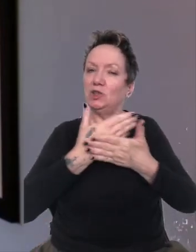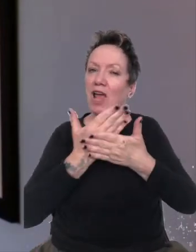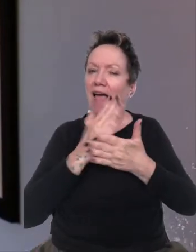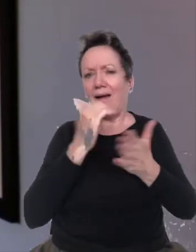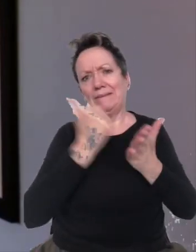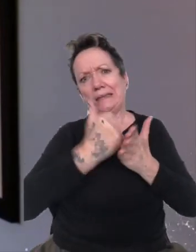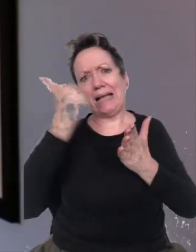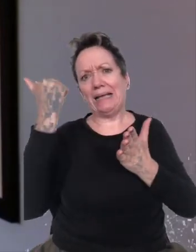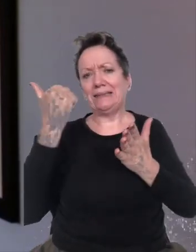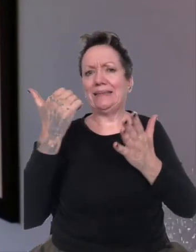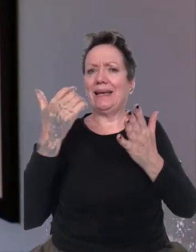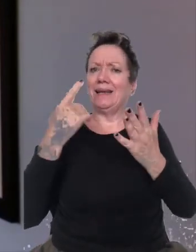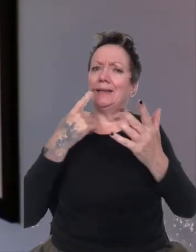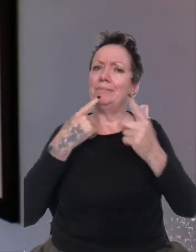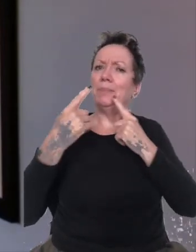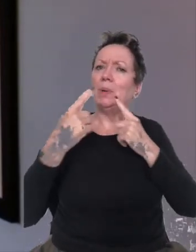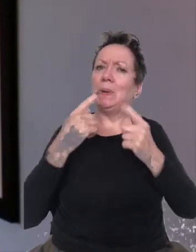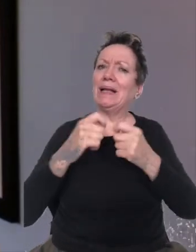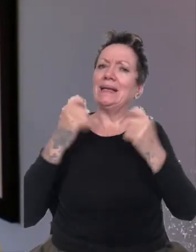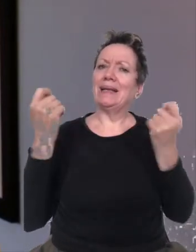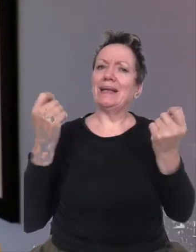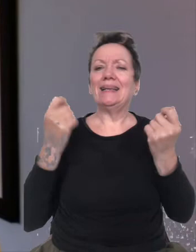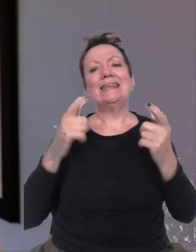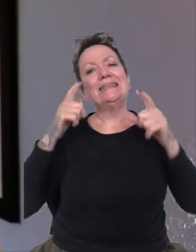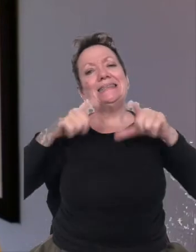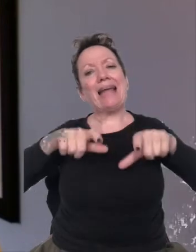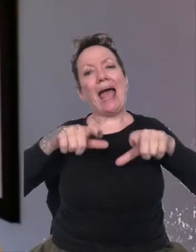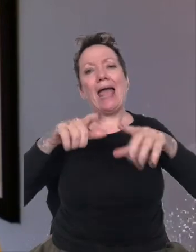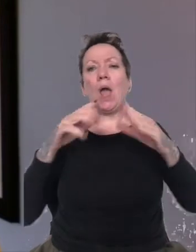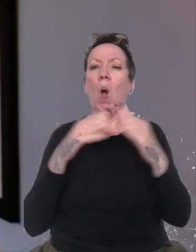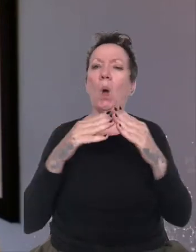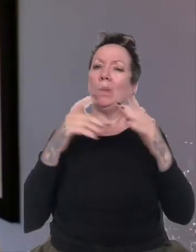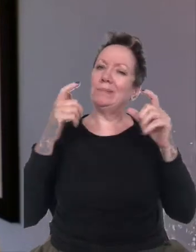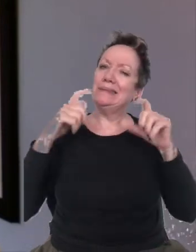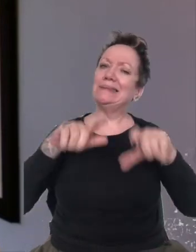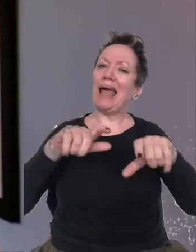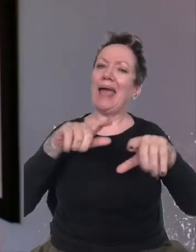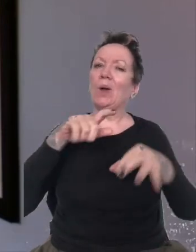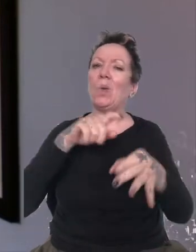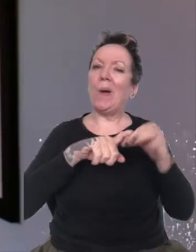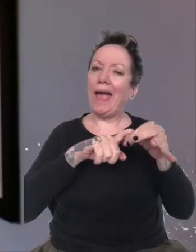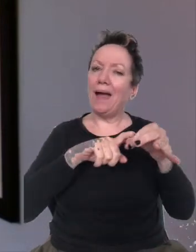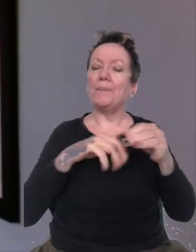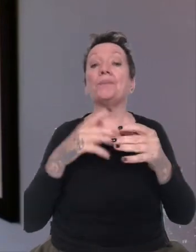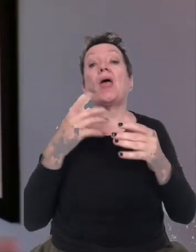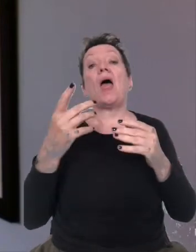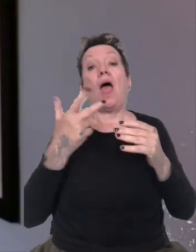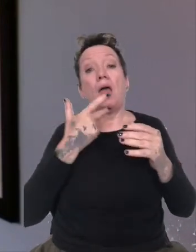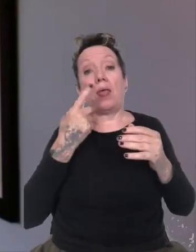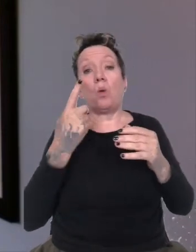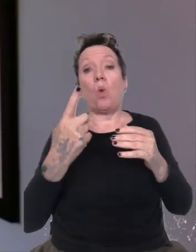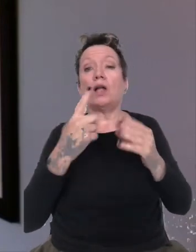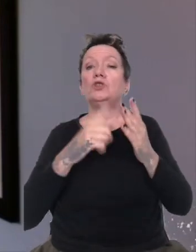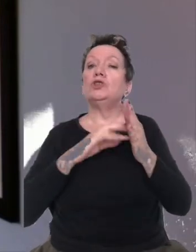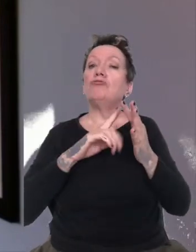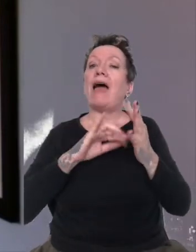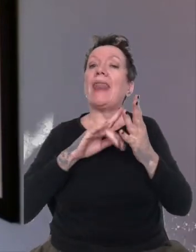Xen stay home, stay queer. We had, um, Geran Geronimo and curious monkey sharing work